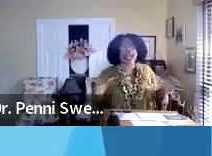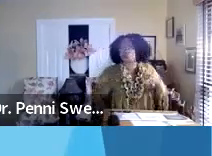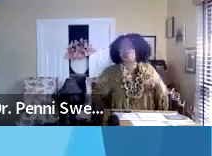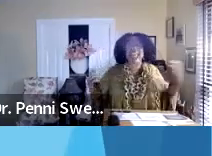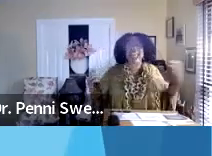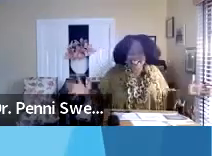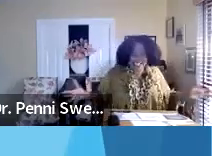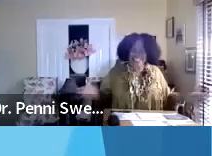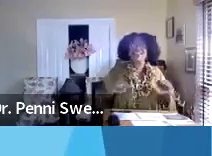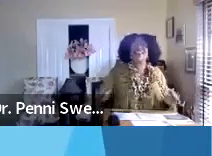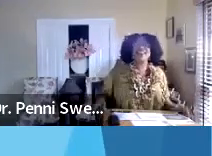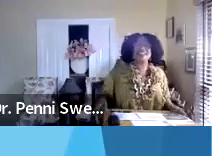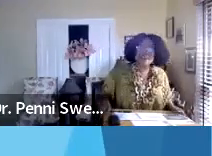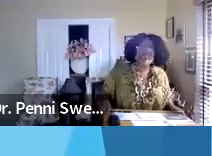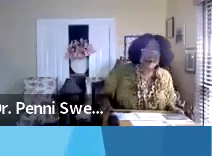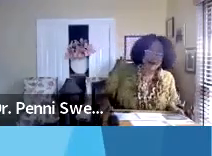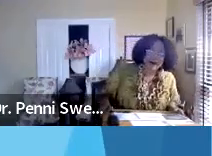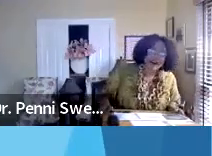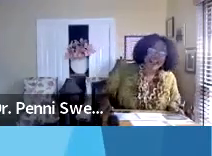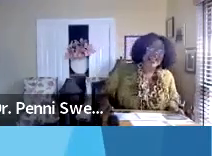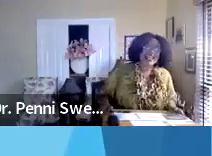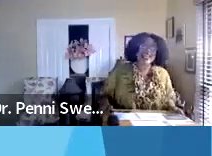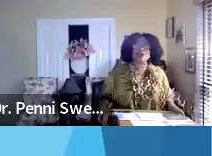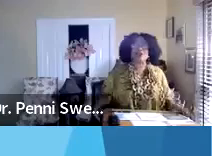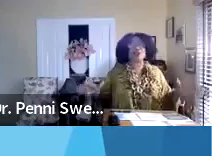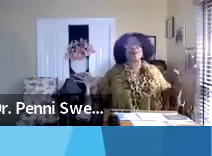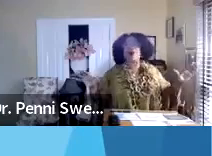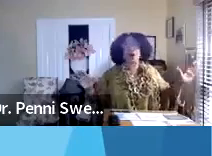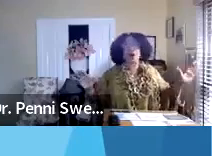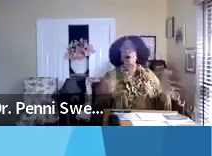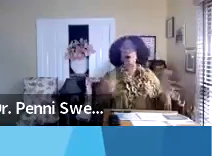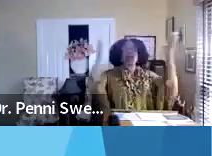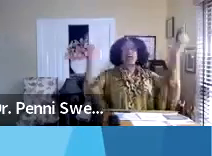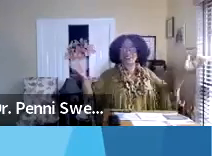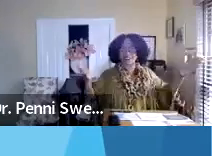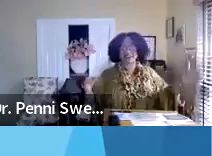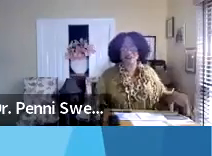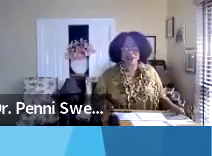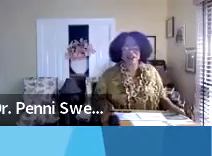Board for People With Disabilities, the training and Alumni development. I would be